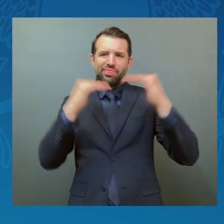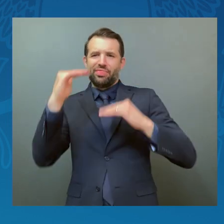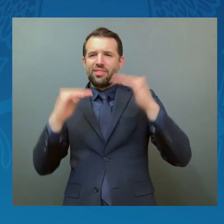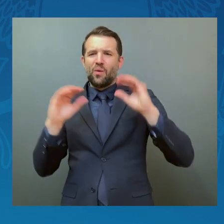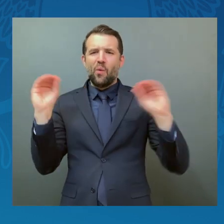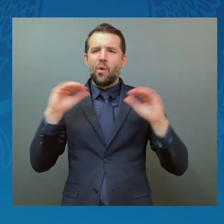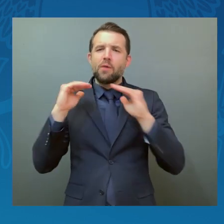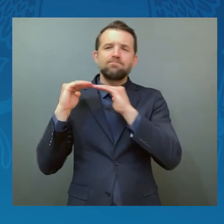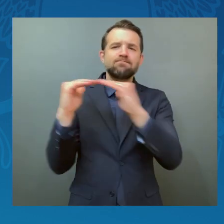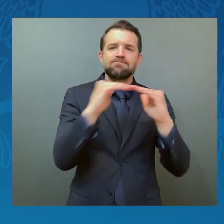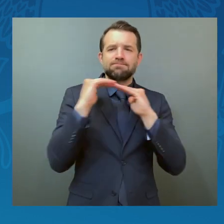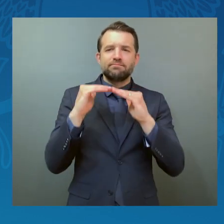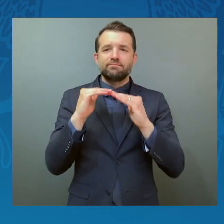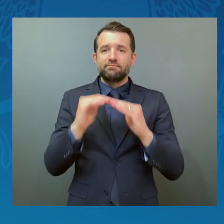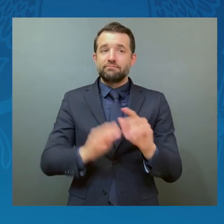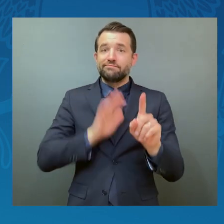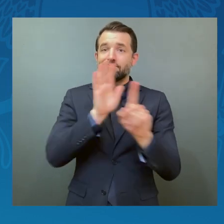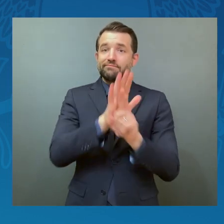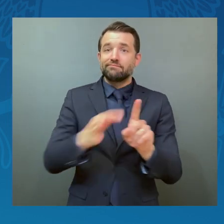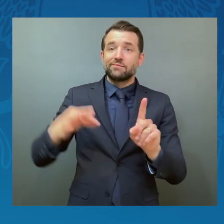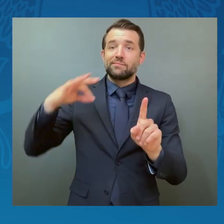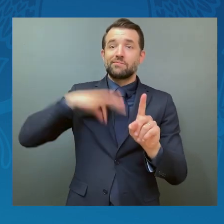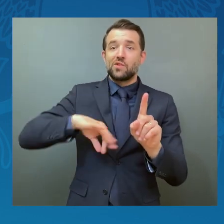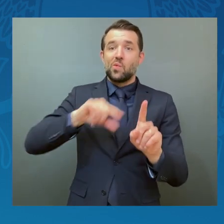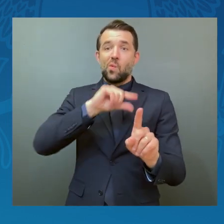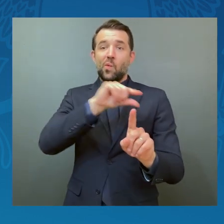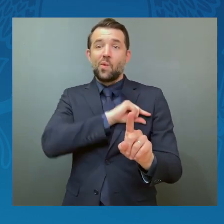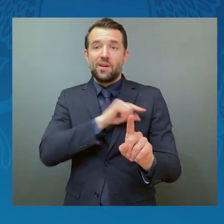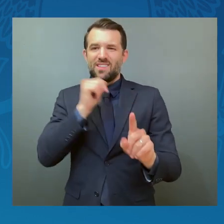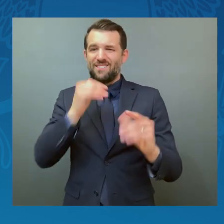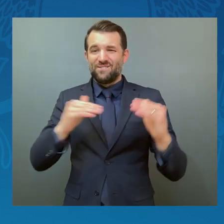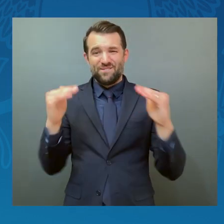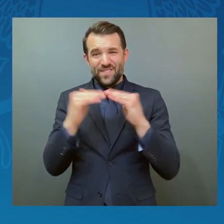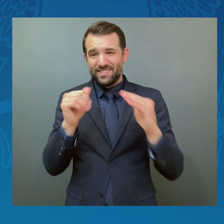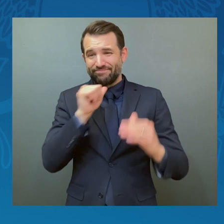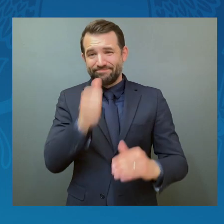Research has shown that those with medical debt are no less likely to repay a loan than those without.